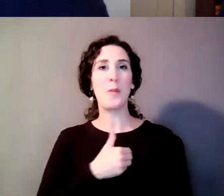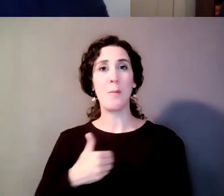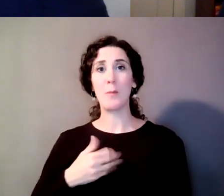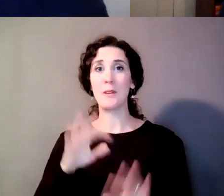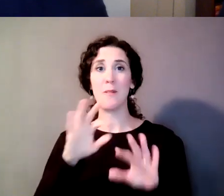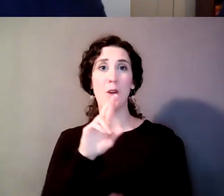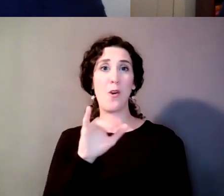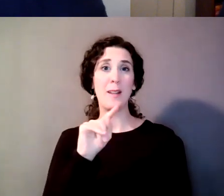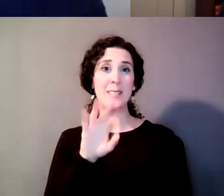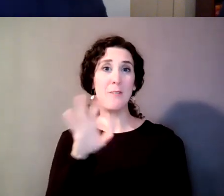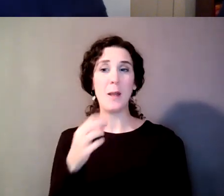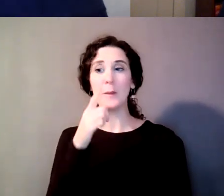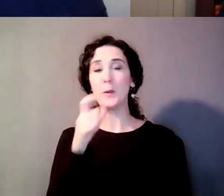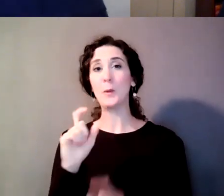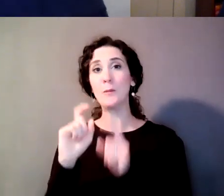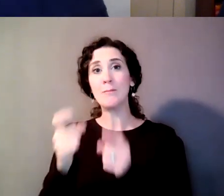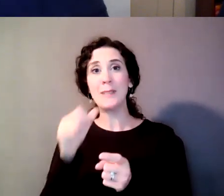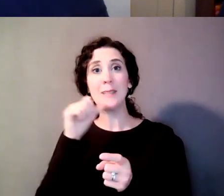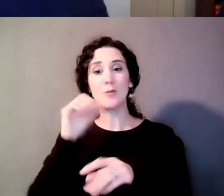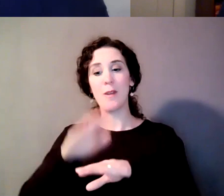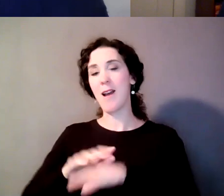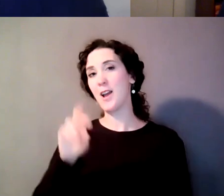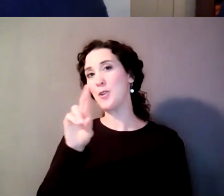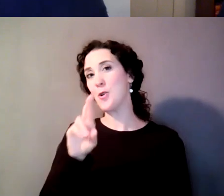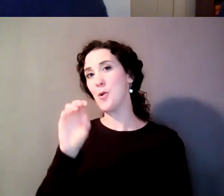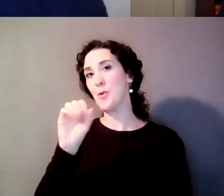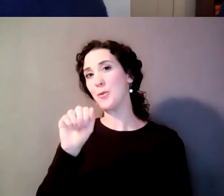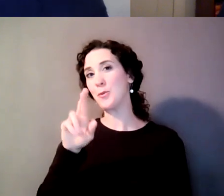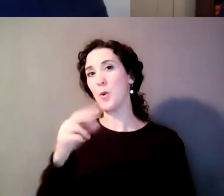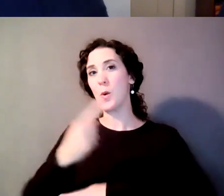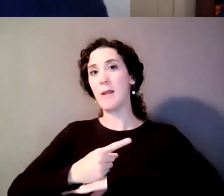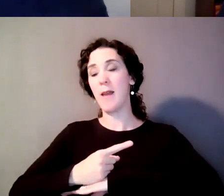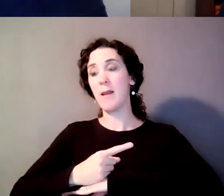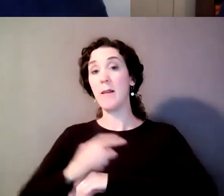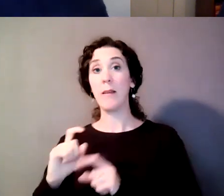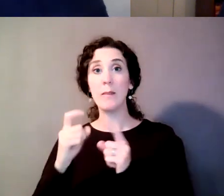who made a gift yesterday on roar day. These gifts to have a direct and immediate impact